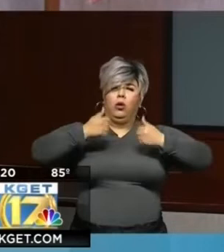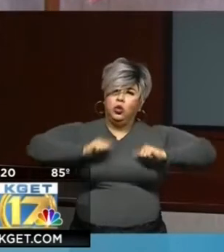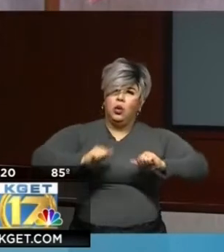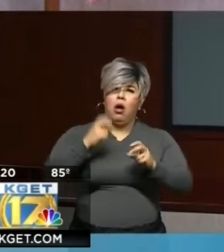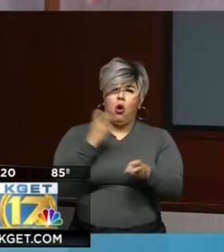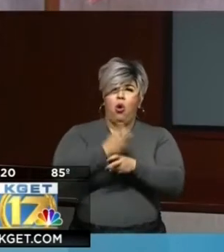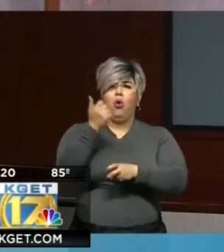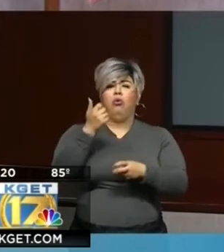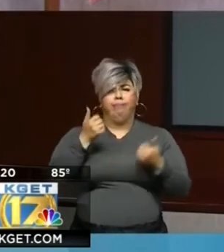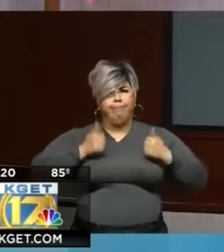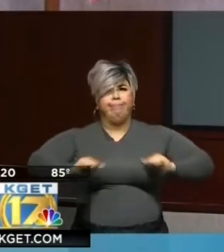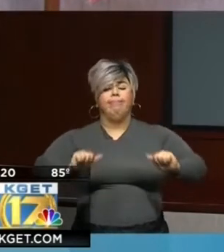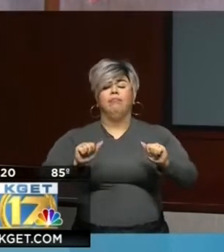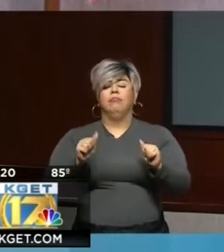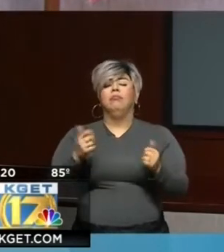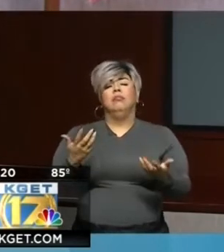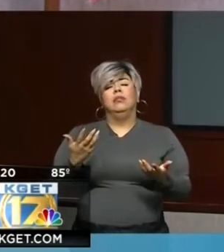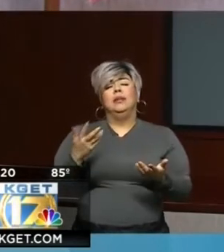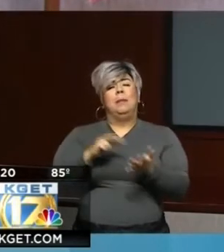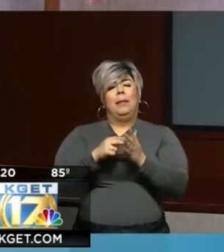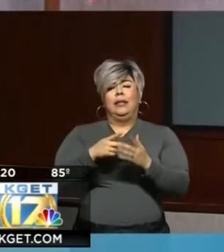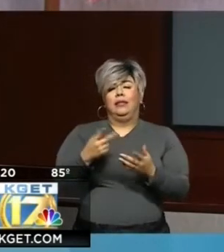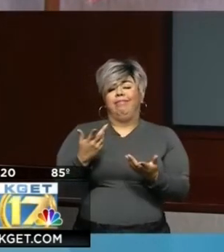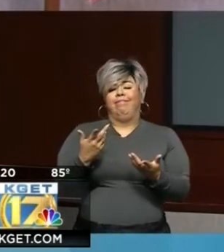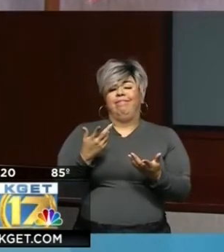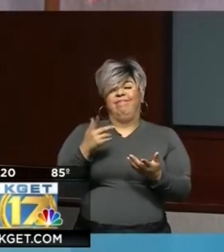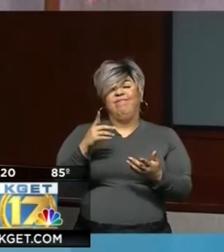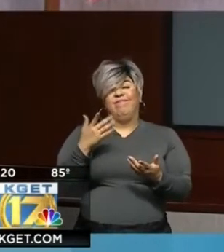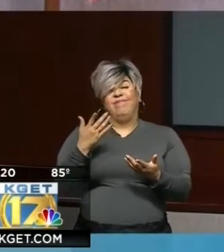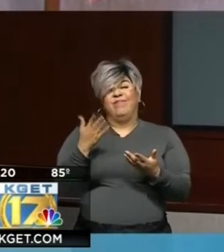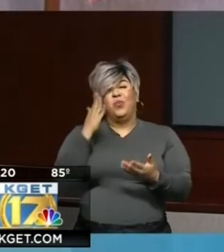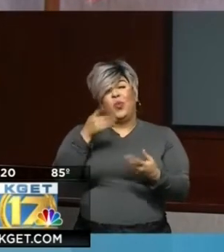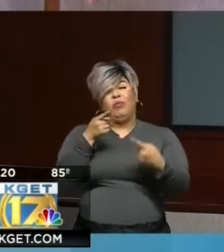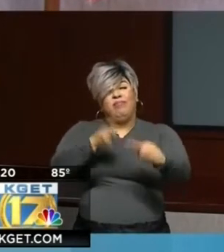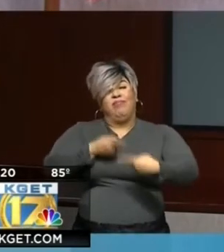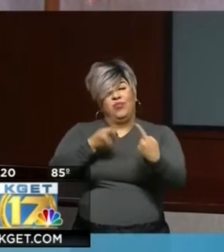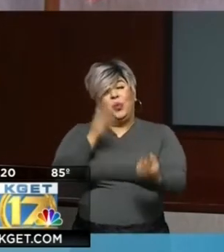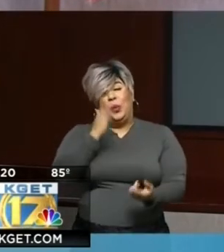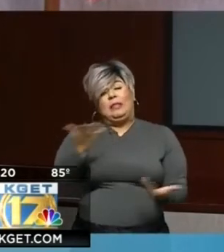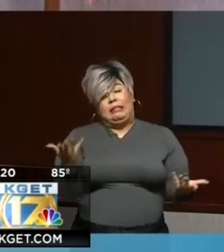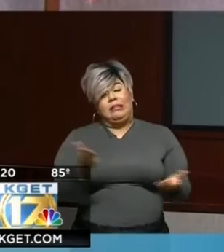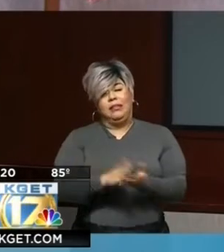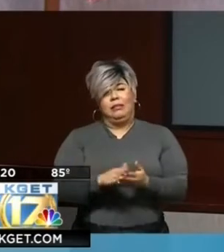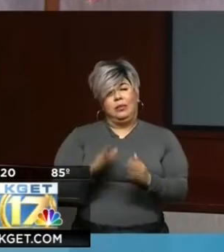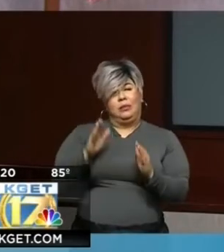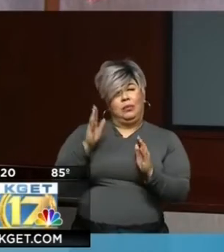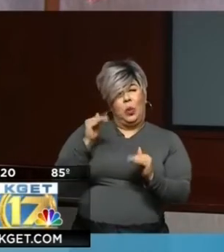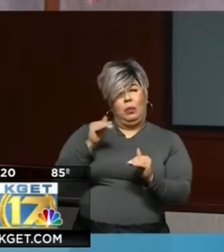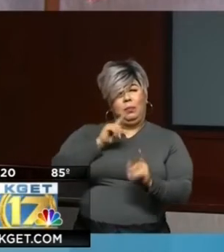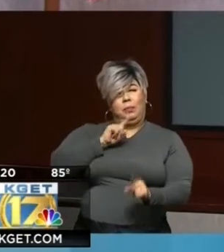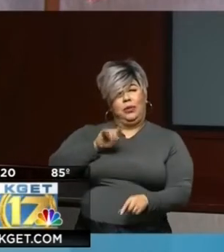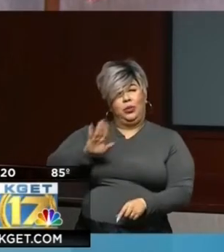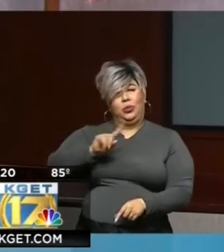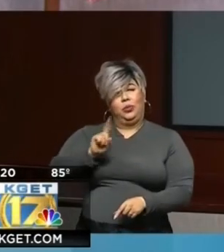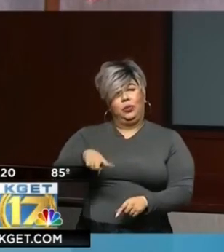SO IT IS A GOOD INDICATE THEIR WE NEED TO DO MORE. IT IS CLEARLY NOT ENOUGH. AND THERE ARE SOME CHALLENGES